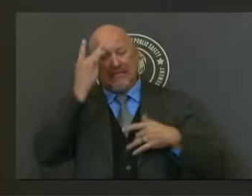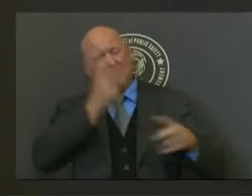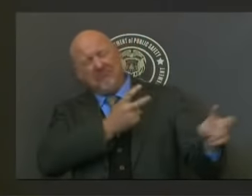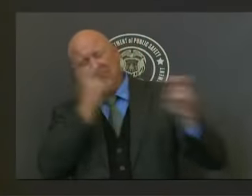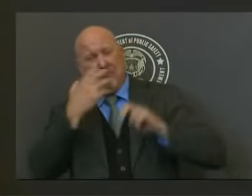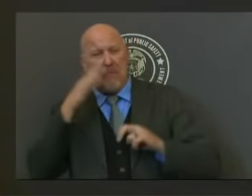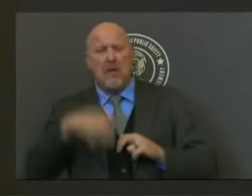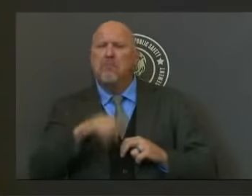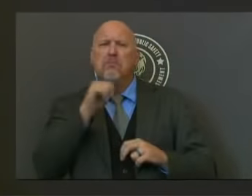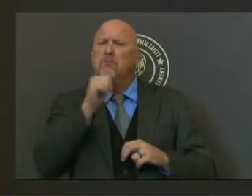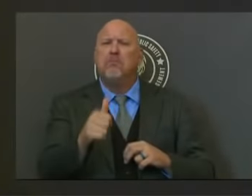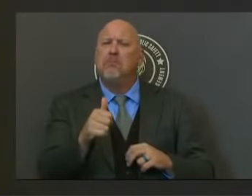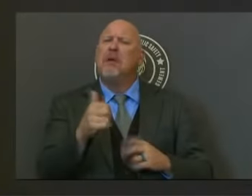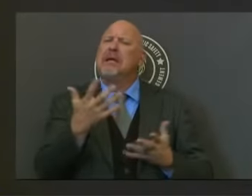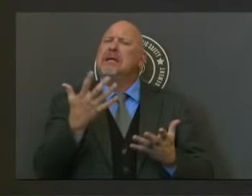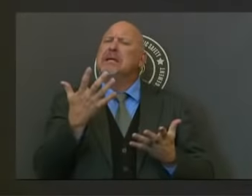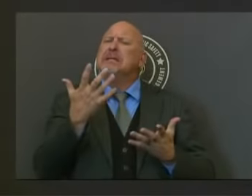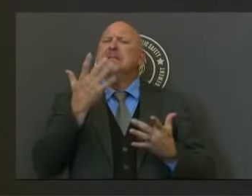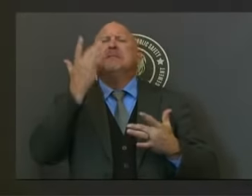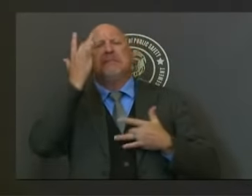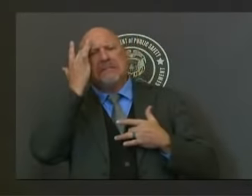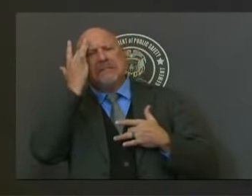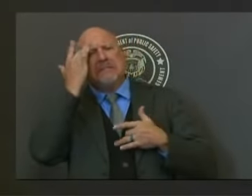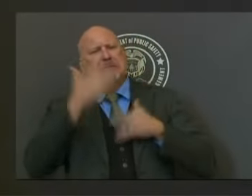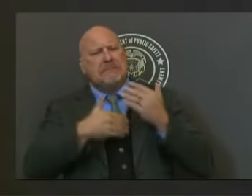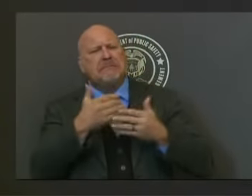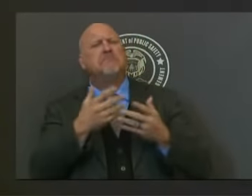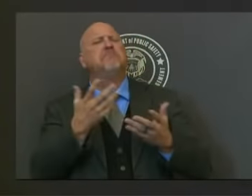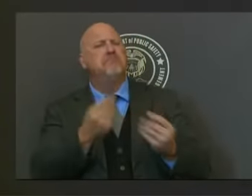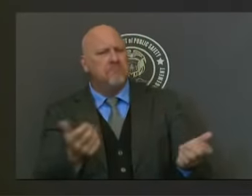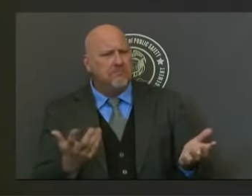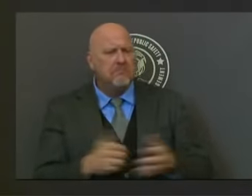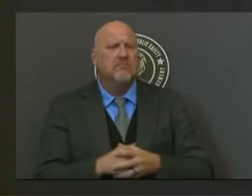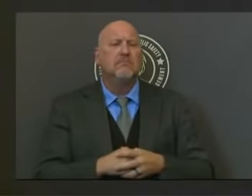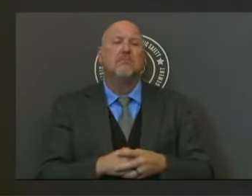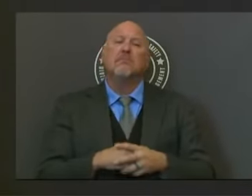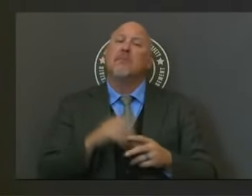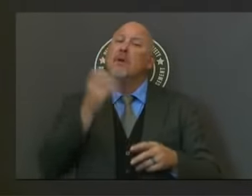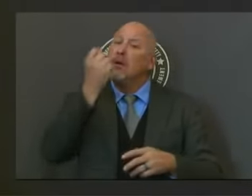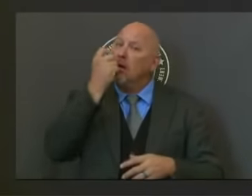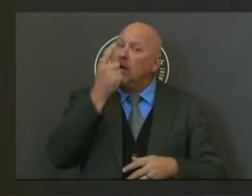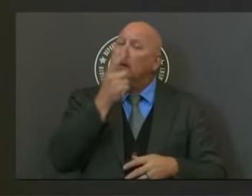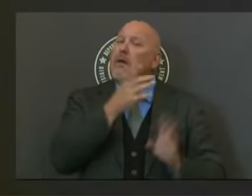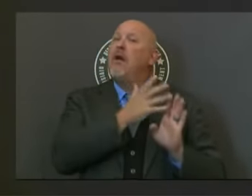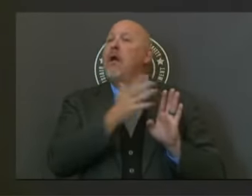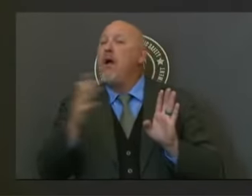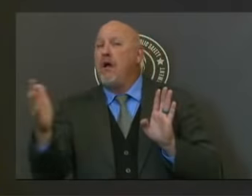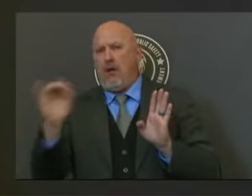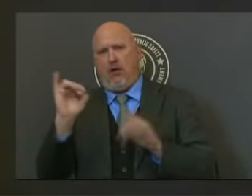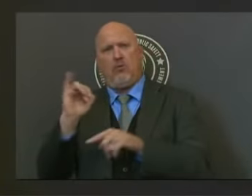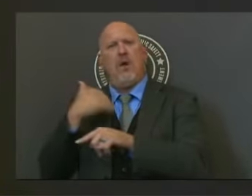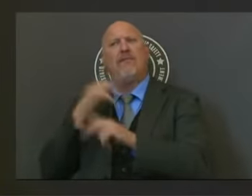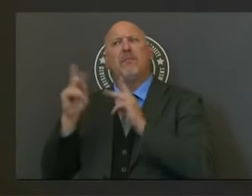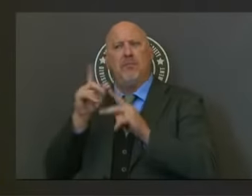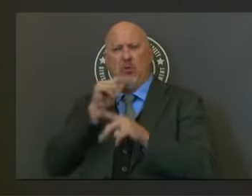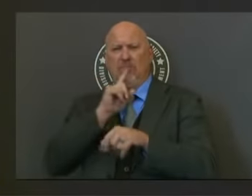many won't some will not have any centers maybe a minor